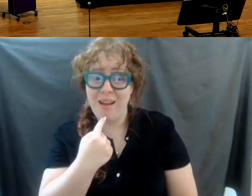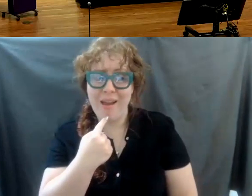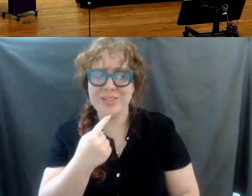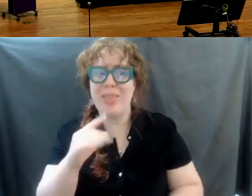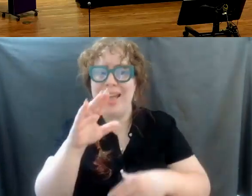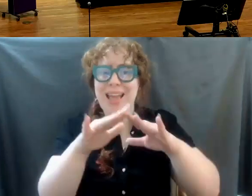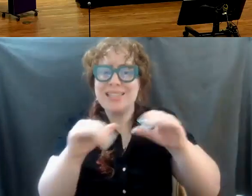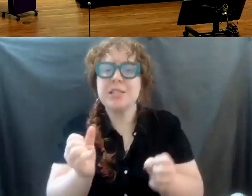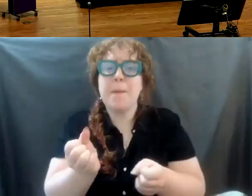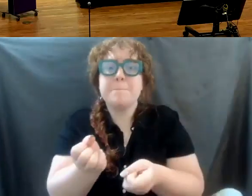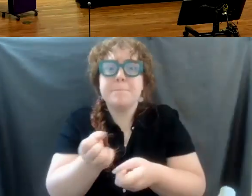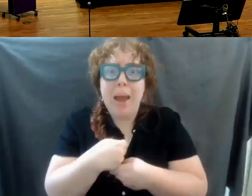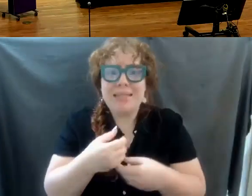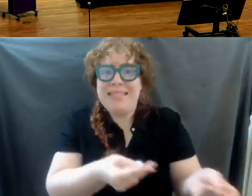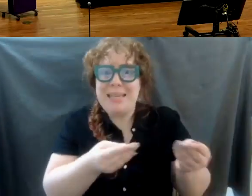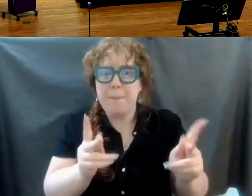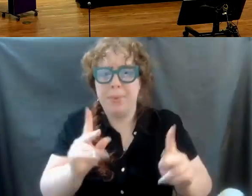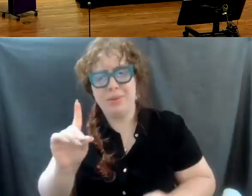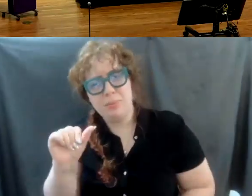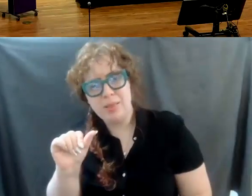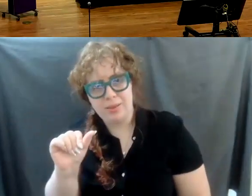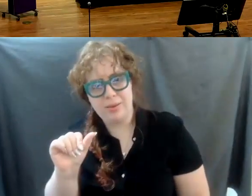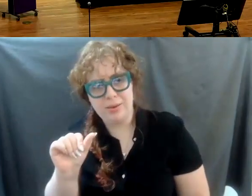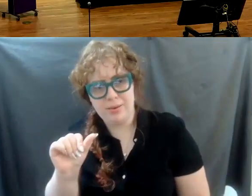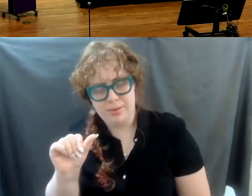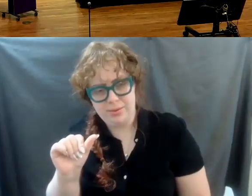to begin, once they meet an incarcerated system,